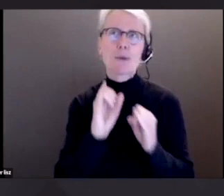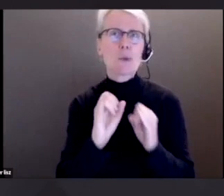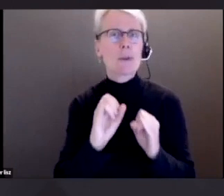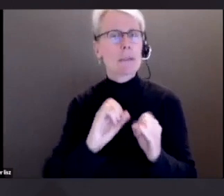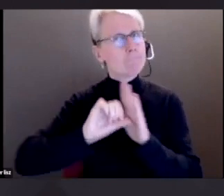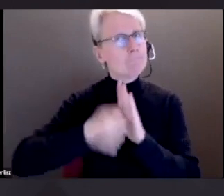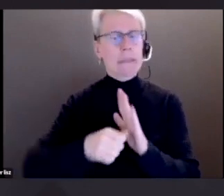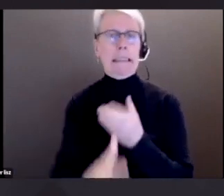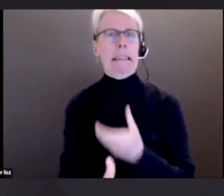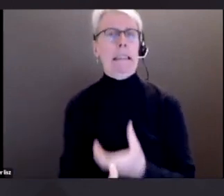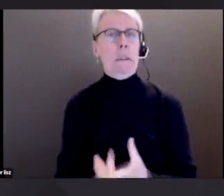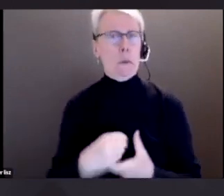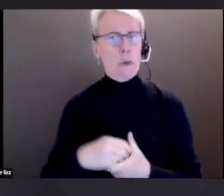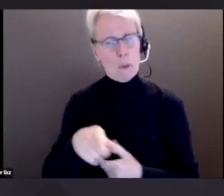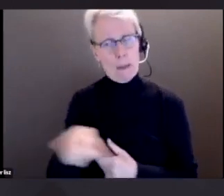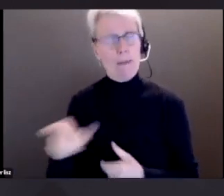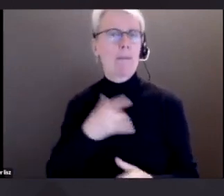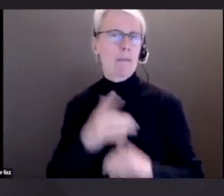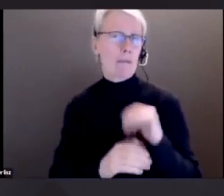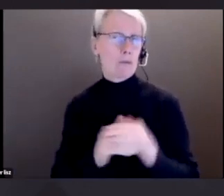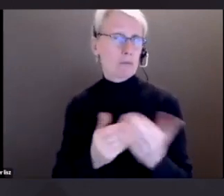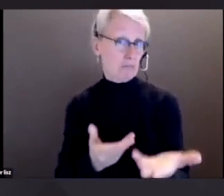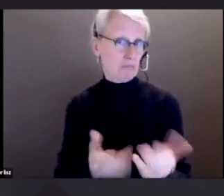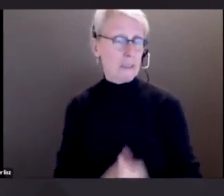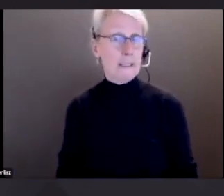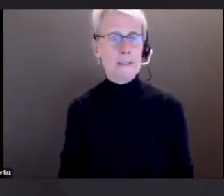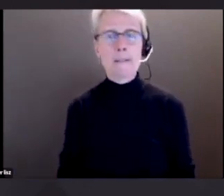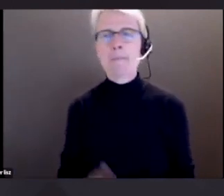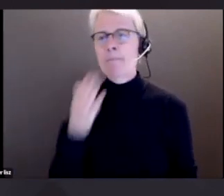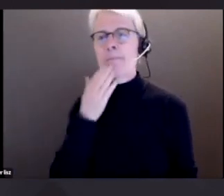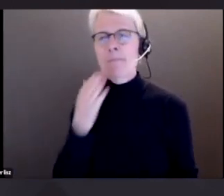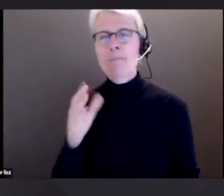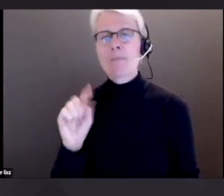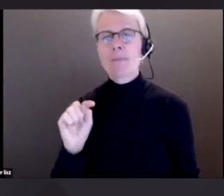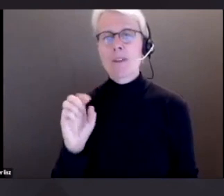Yes. Thank you, Tonya. Many of our job applicants drop their resume off